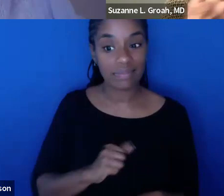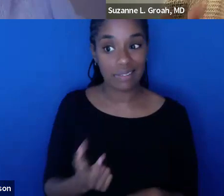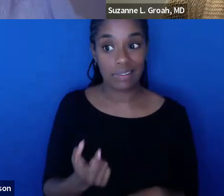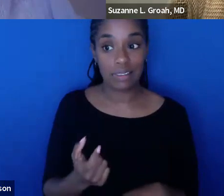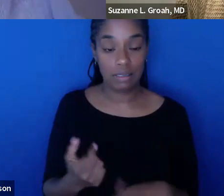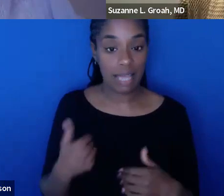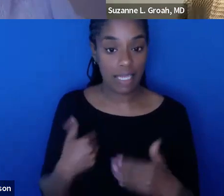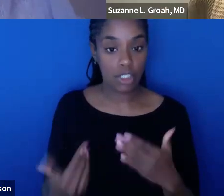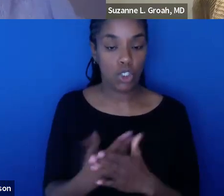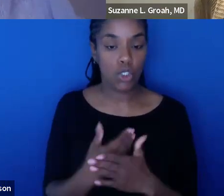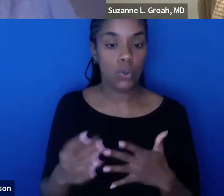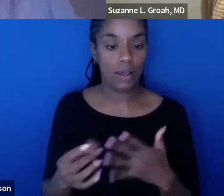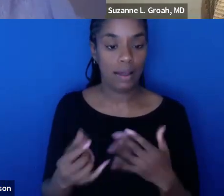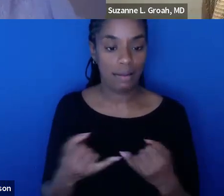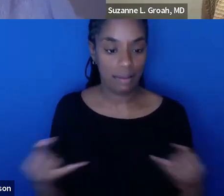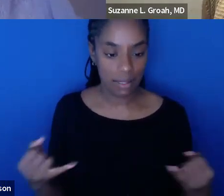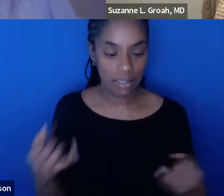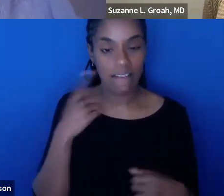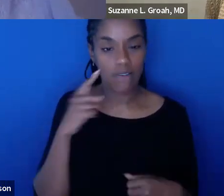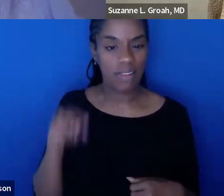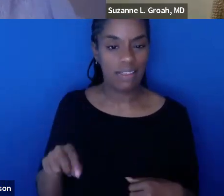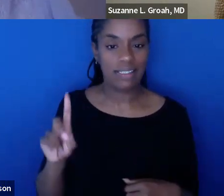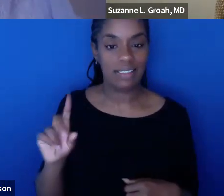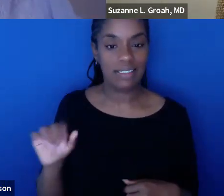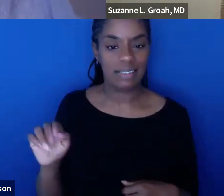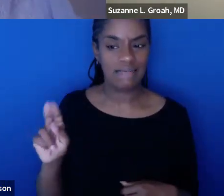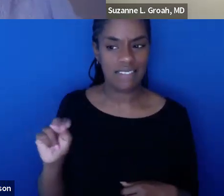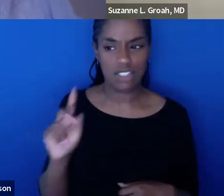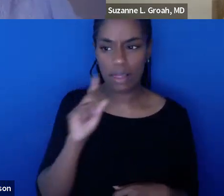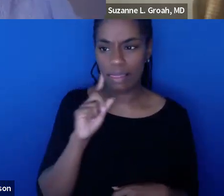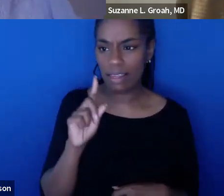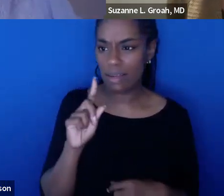for neurogenic lower urinary tract dysfunction, I think, at the end of 2021.